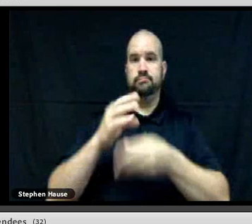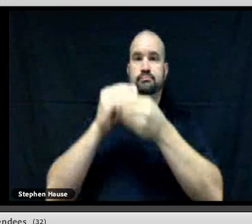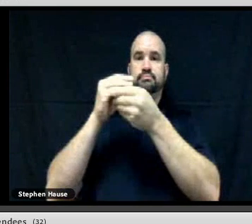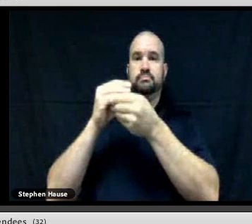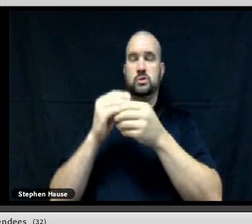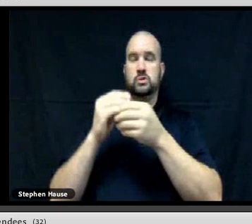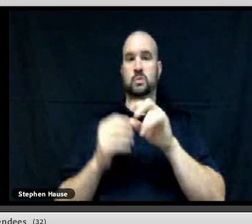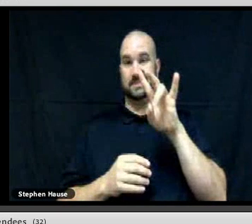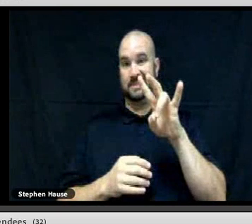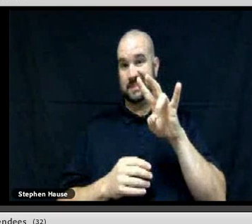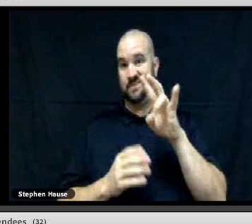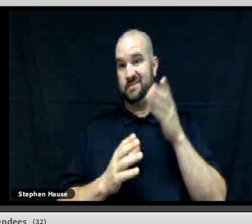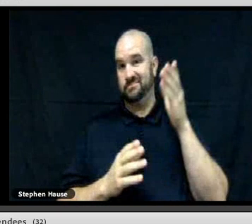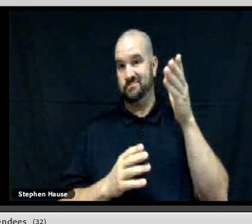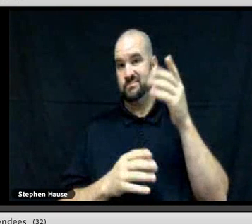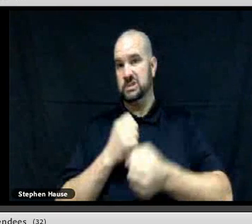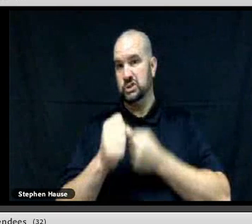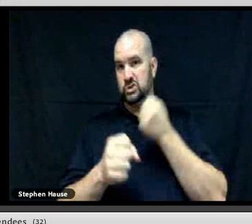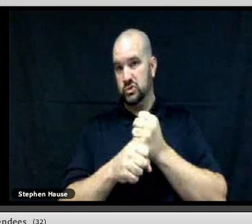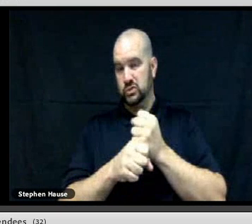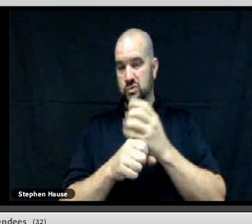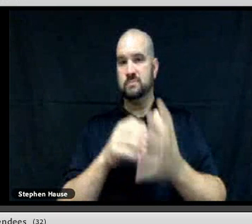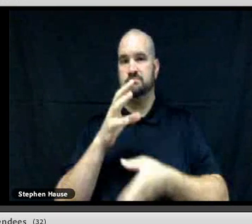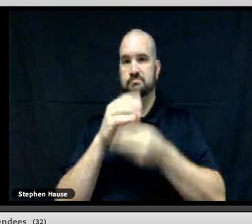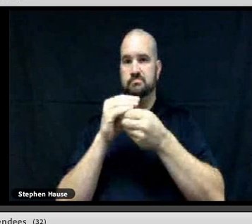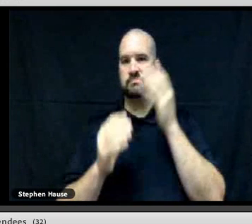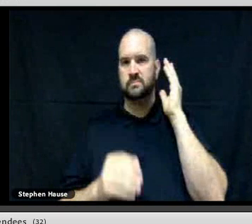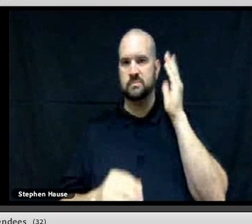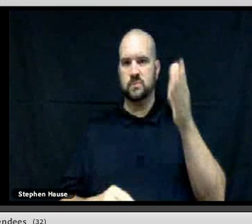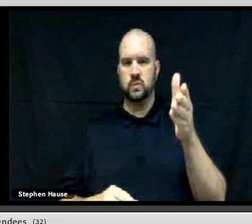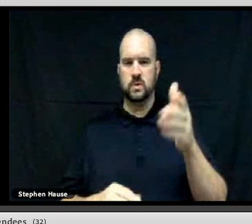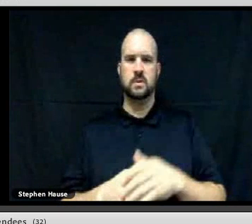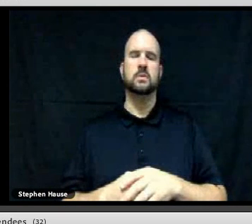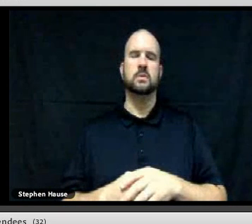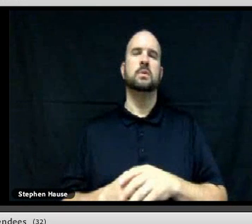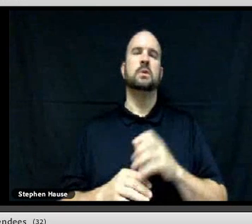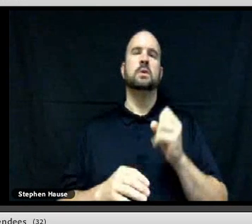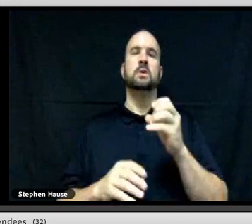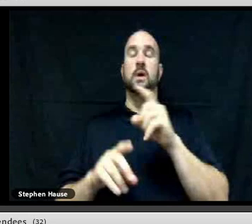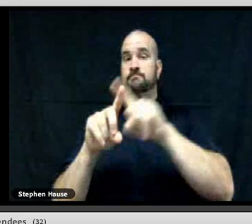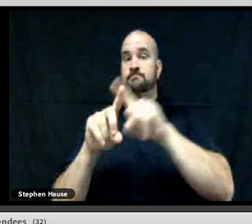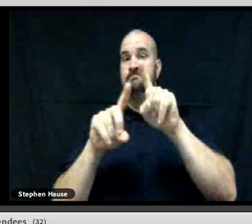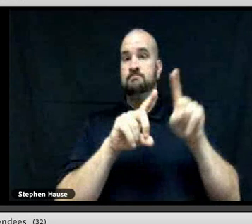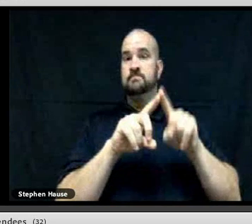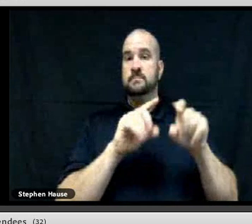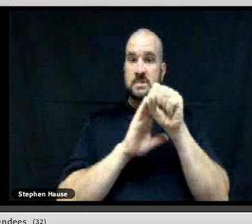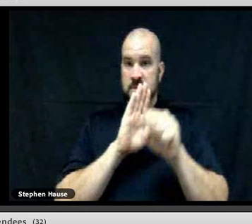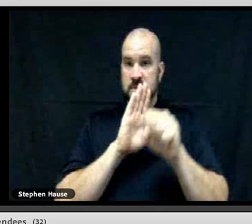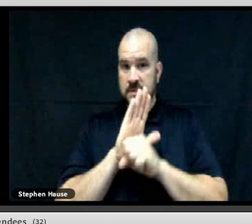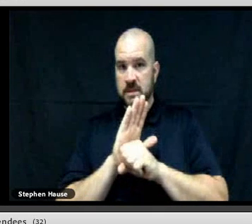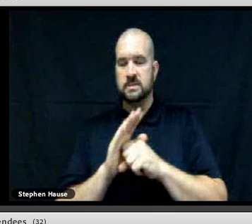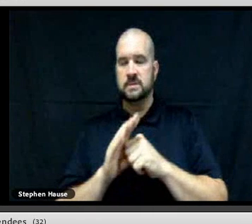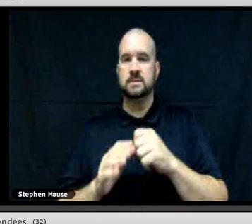Uh, some of them are for individual states, like us, um, we serve the State of Florida, um,